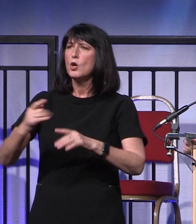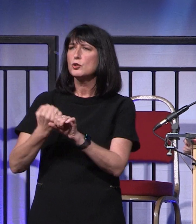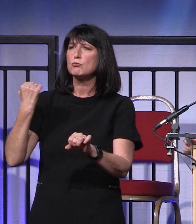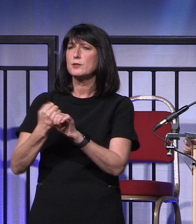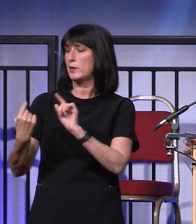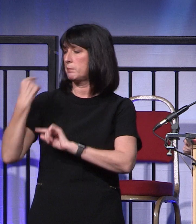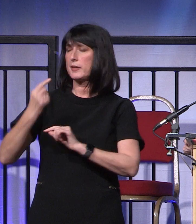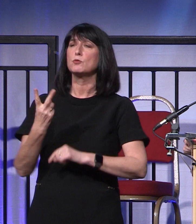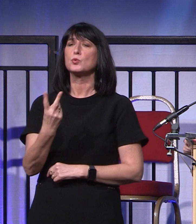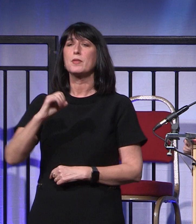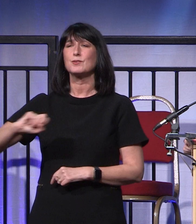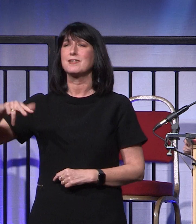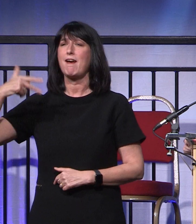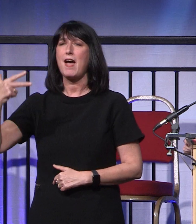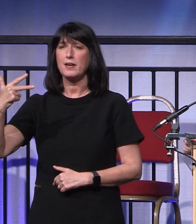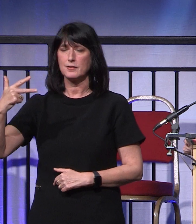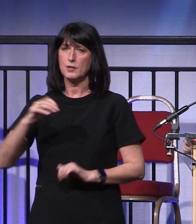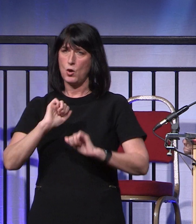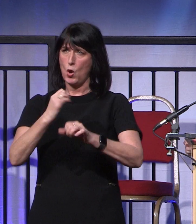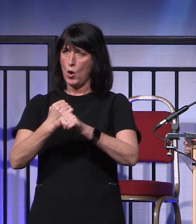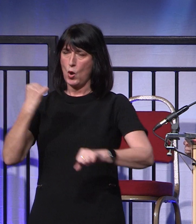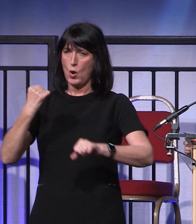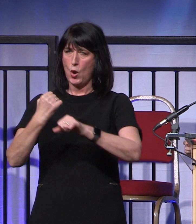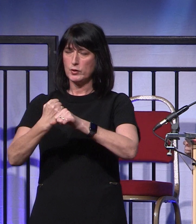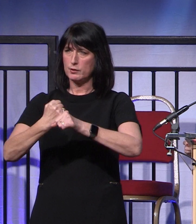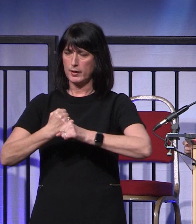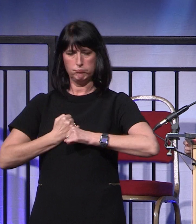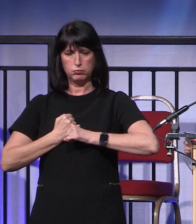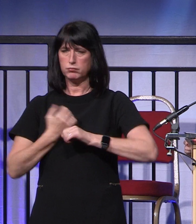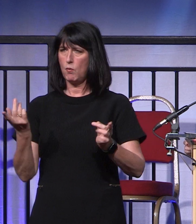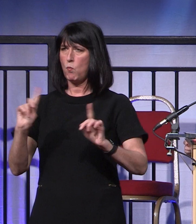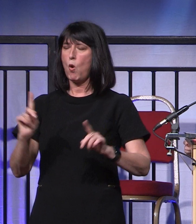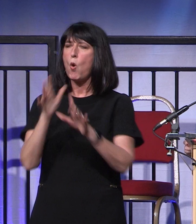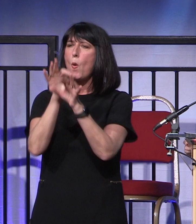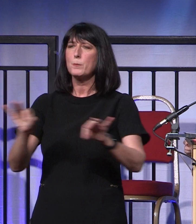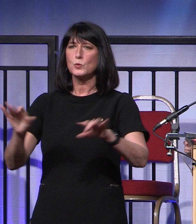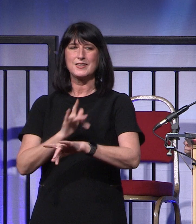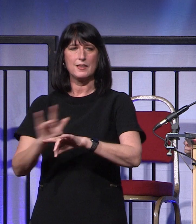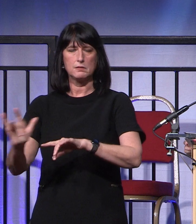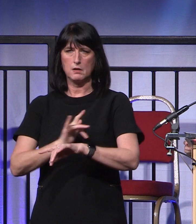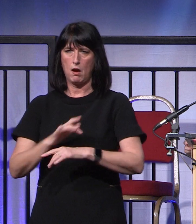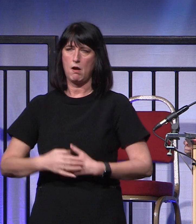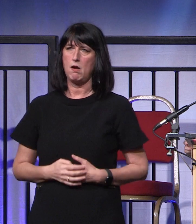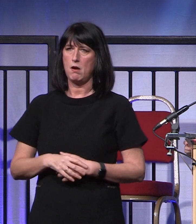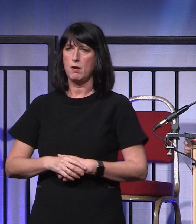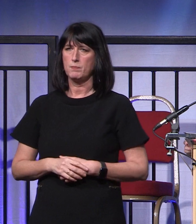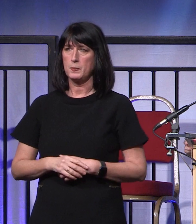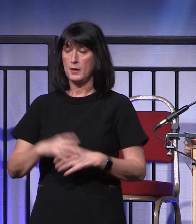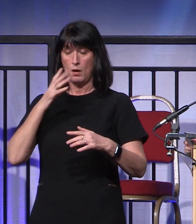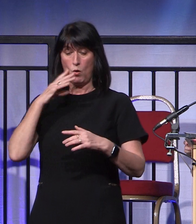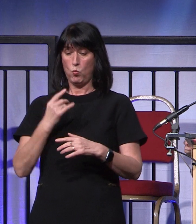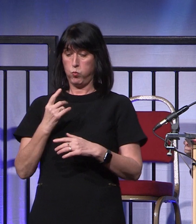gained her BA Hons degree in music theatre after her studies at uclan Jenny